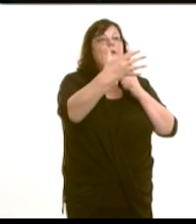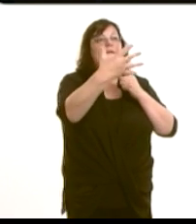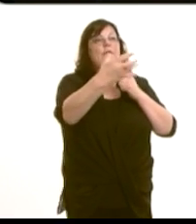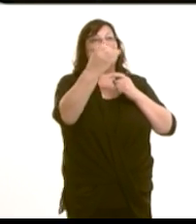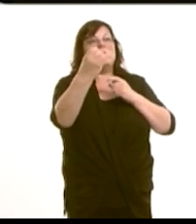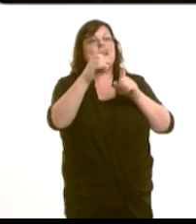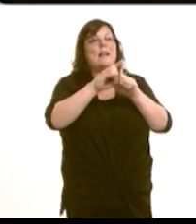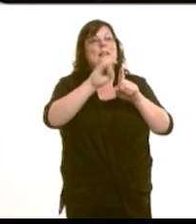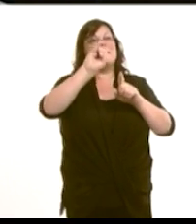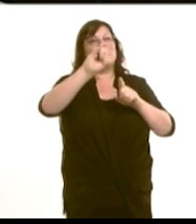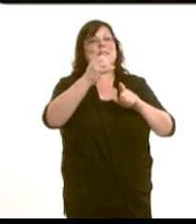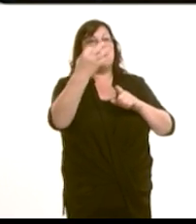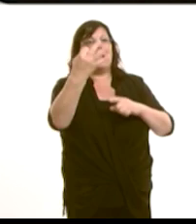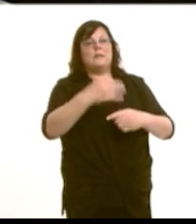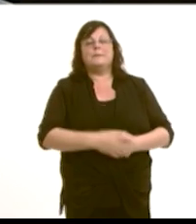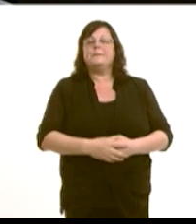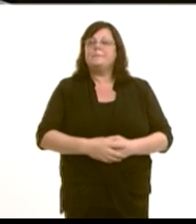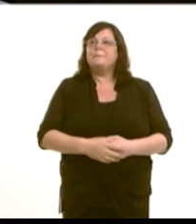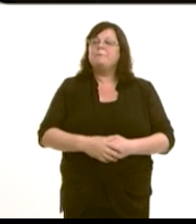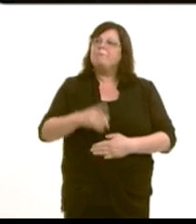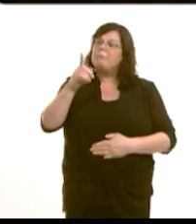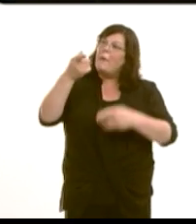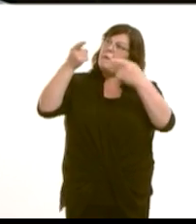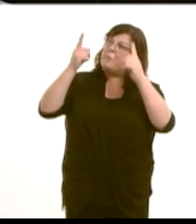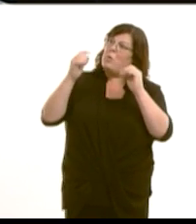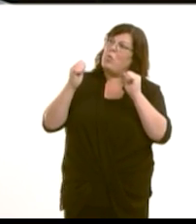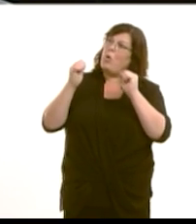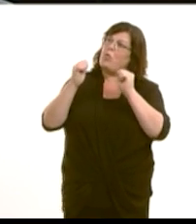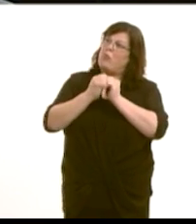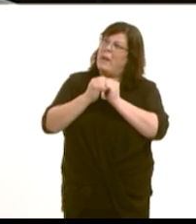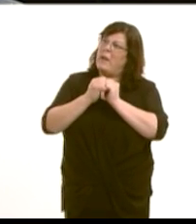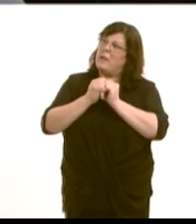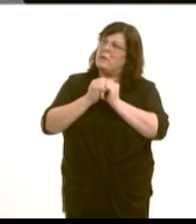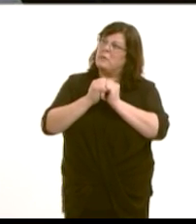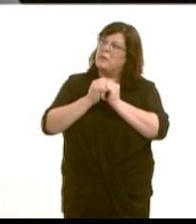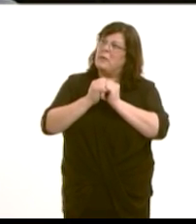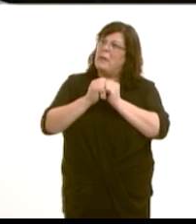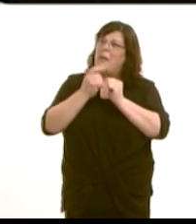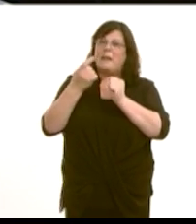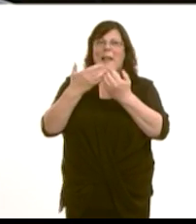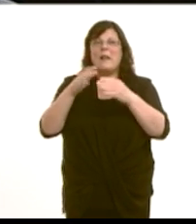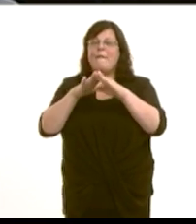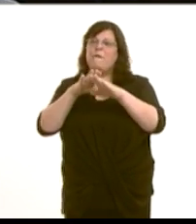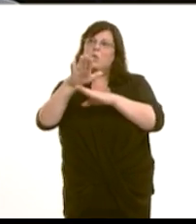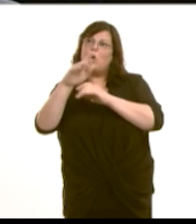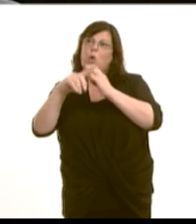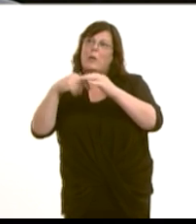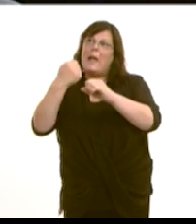Does the First Minister agree that it is inconceivable that any future UK Government will take action